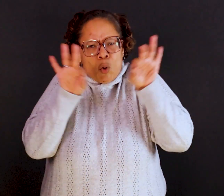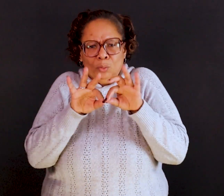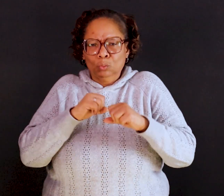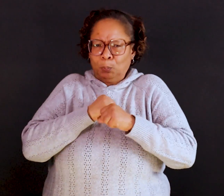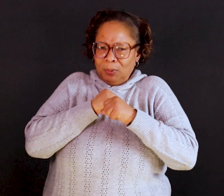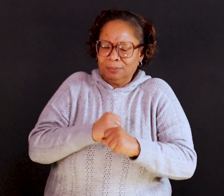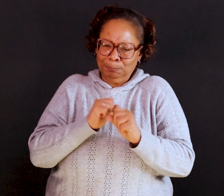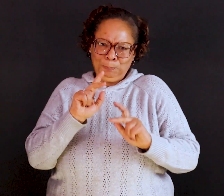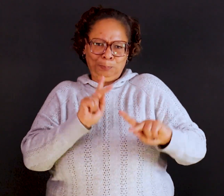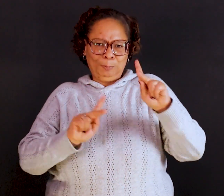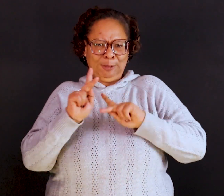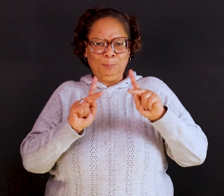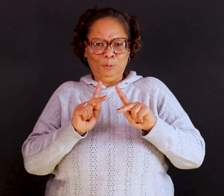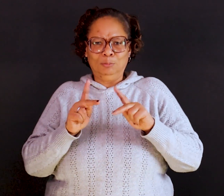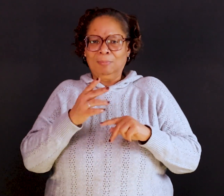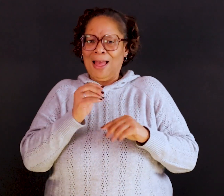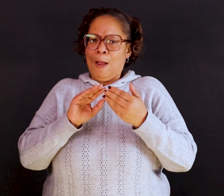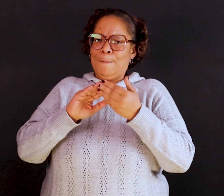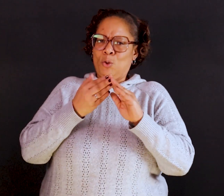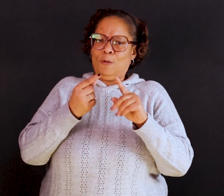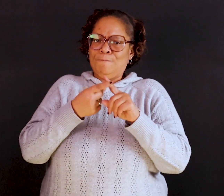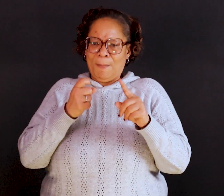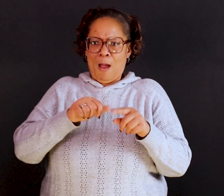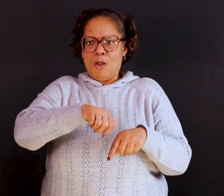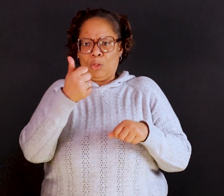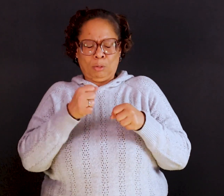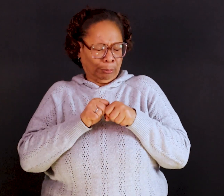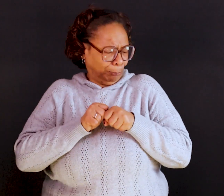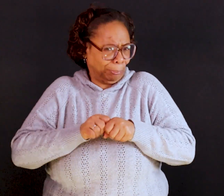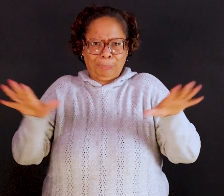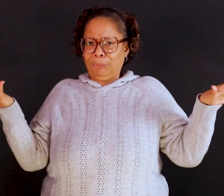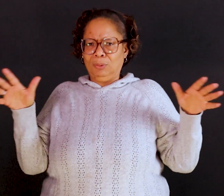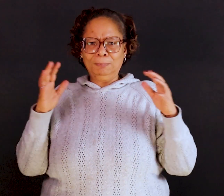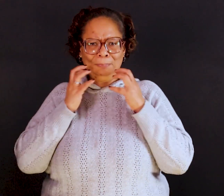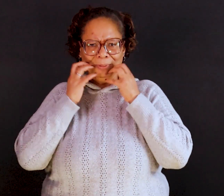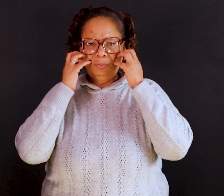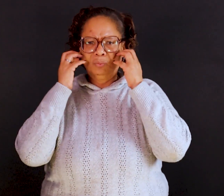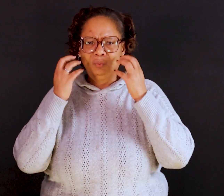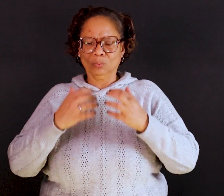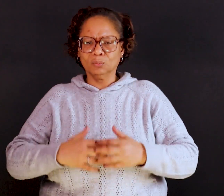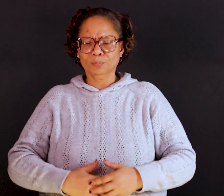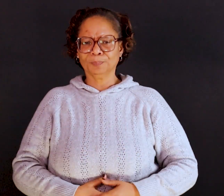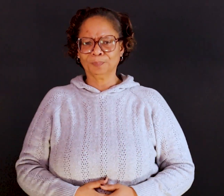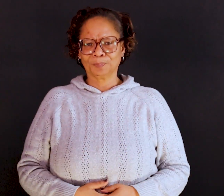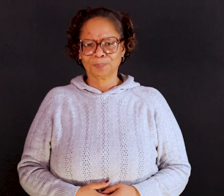to protect people and communities from outbreaks.